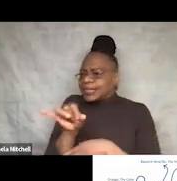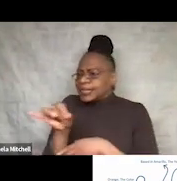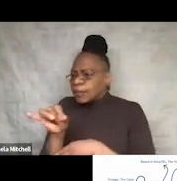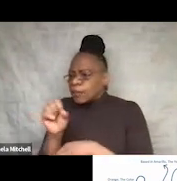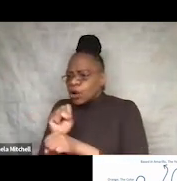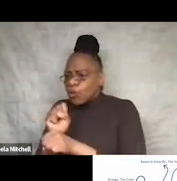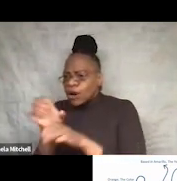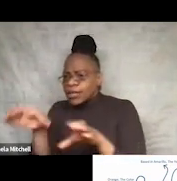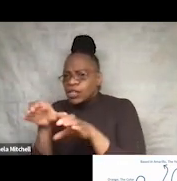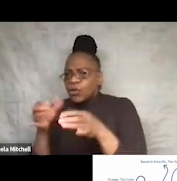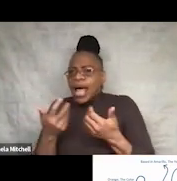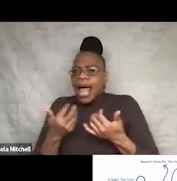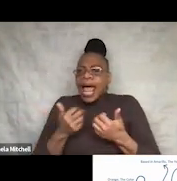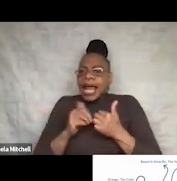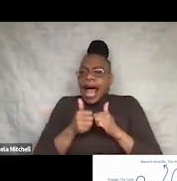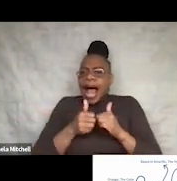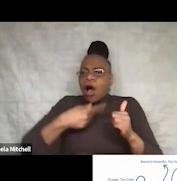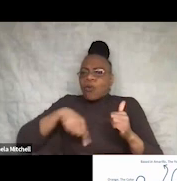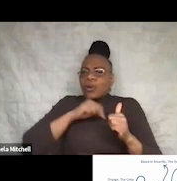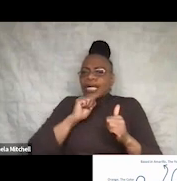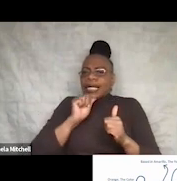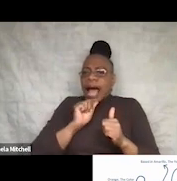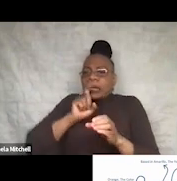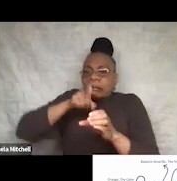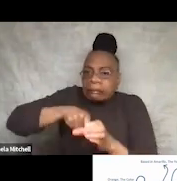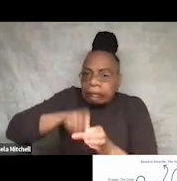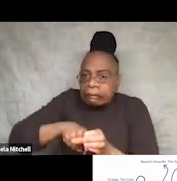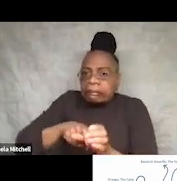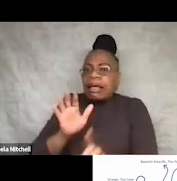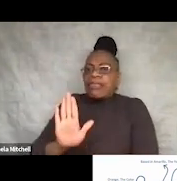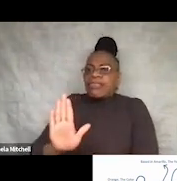and become an asset and not a competitor in the space?